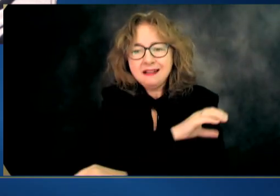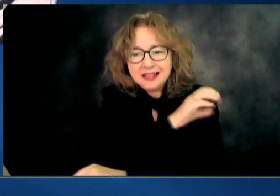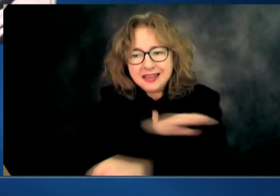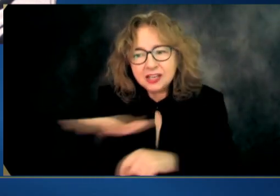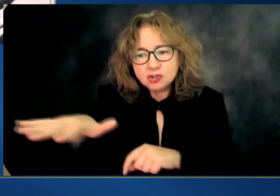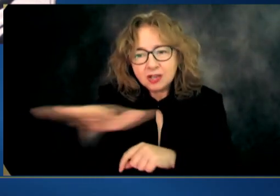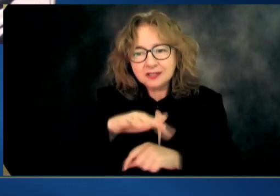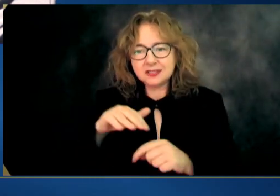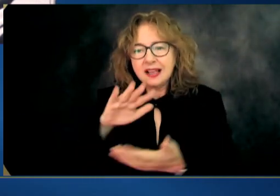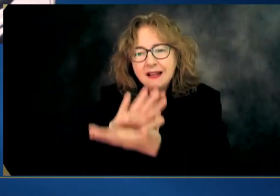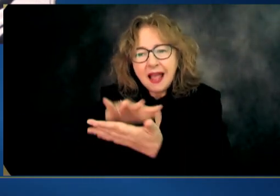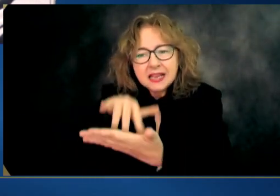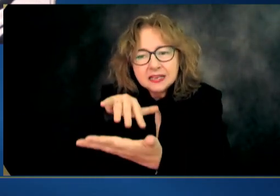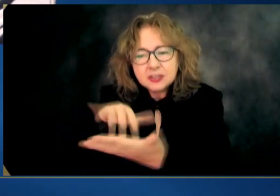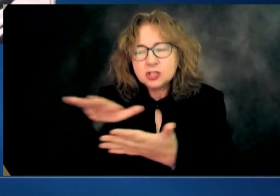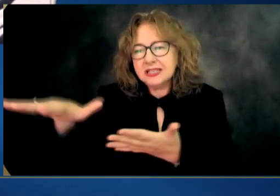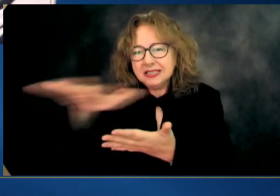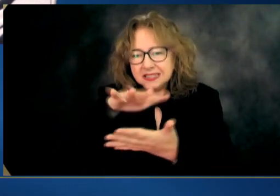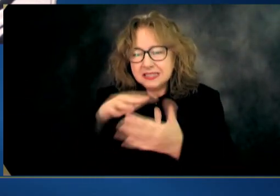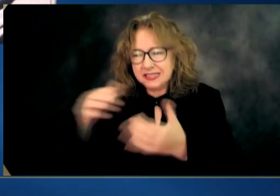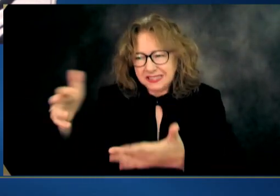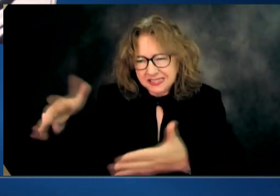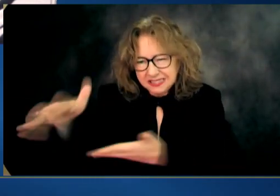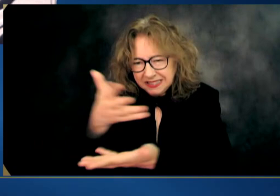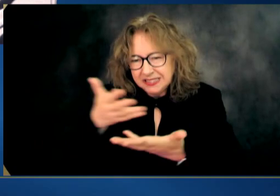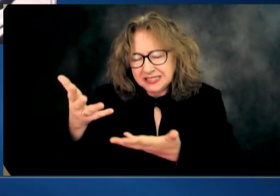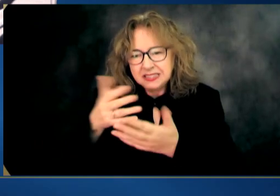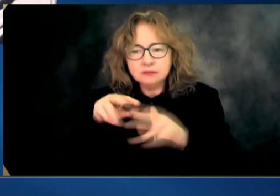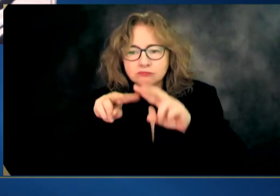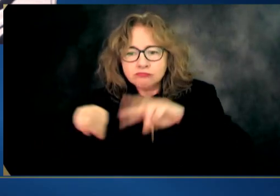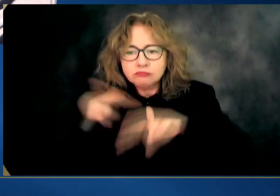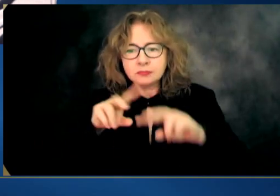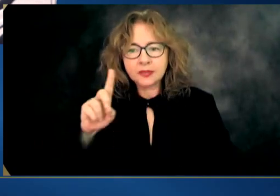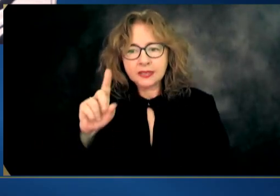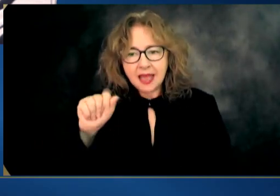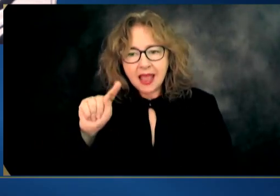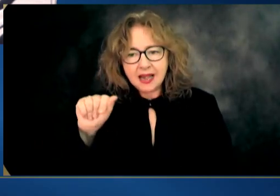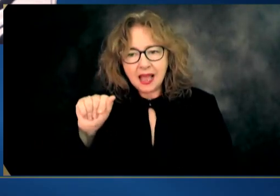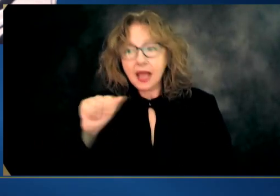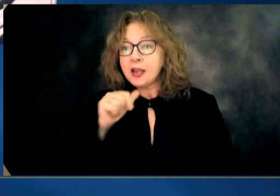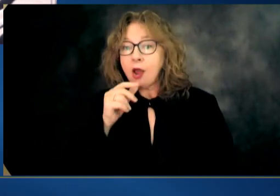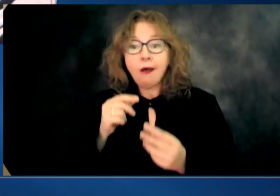as we are continuing to gather data, you know, long-term data, long-term follow-up,